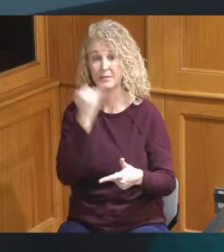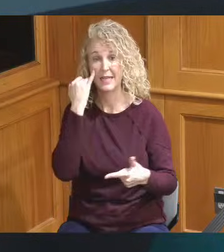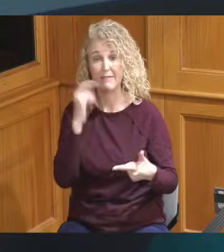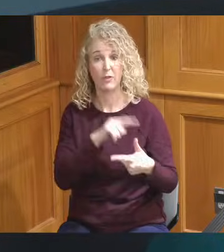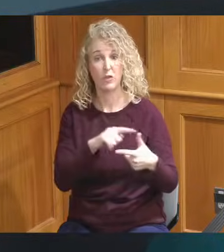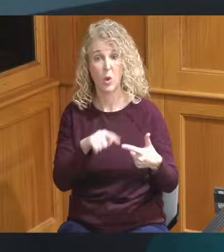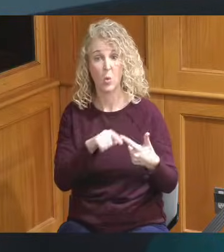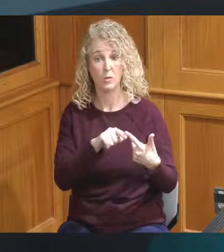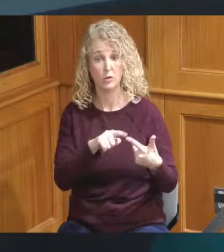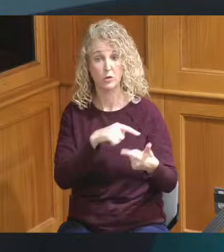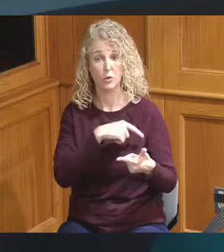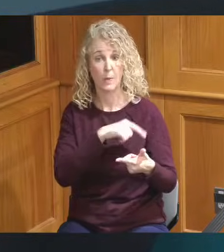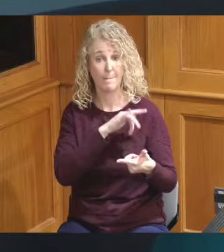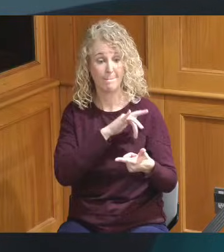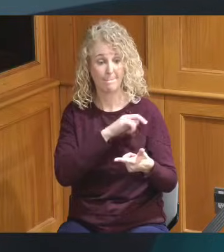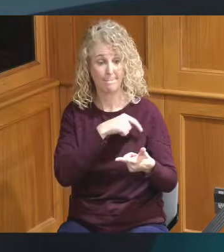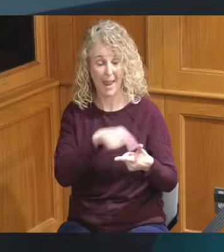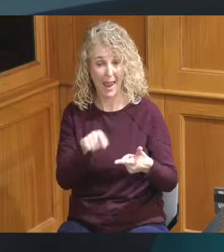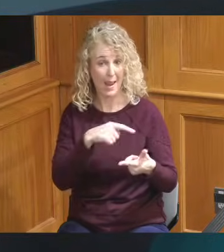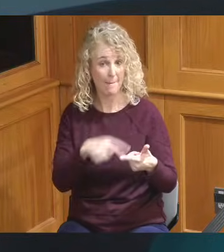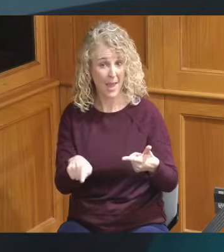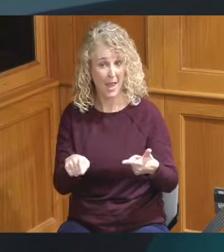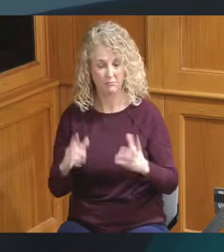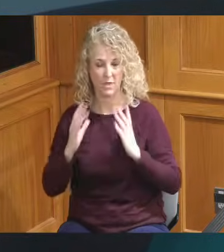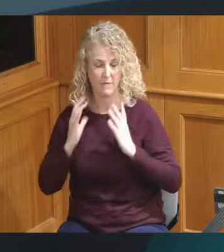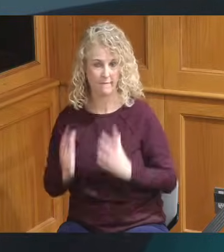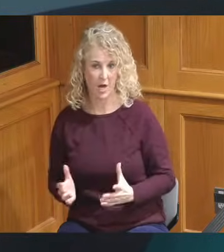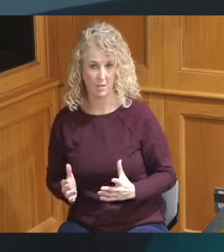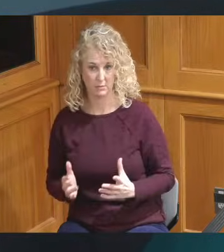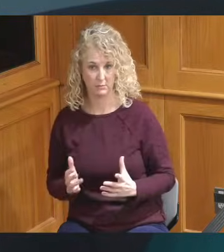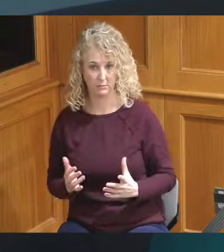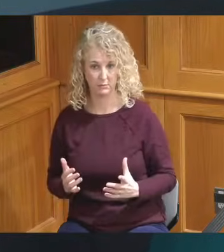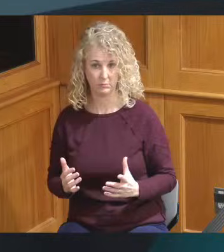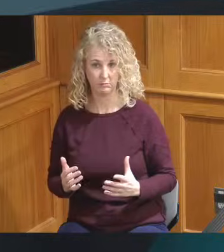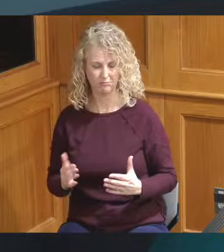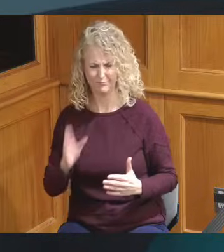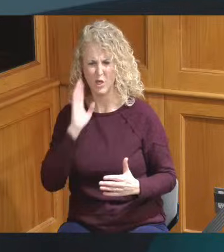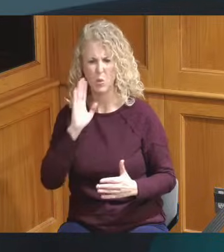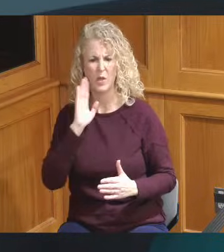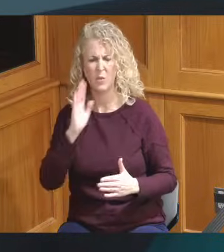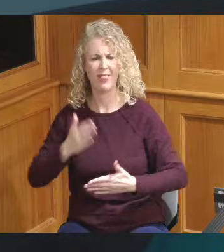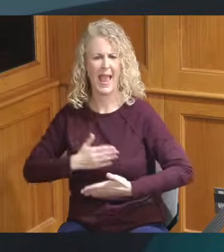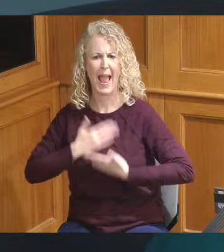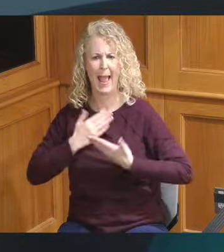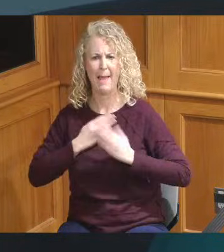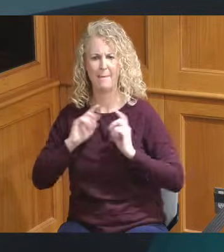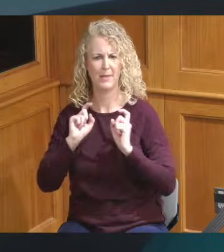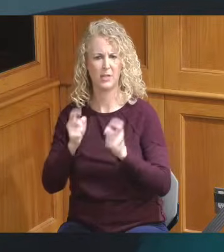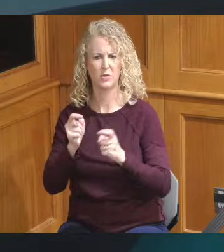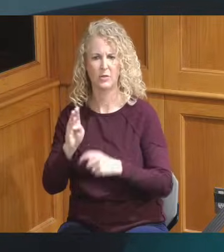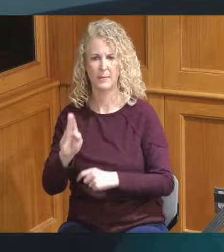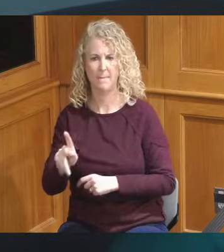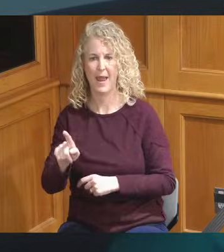of and if your consultants are right we have no problem. We would do 100% of the of the tax going